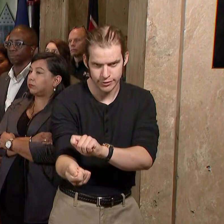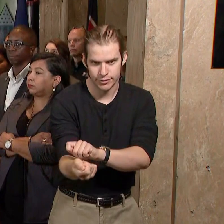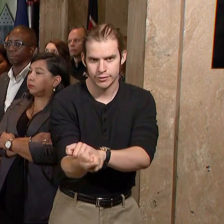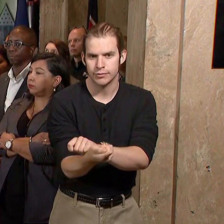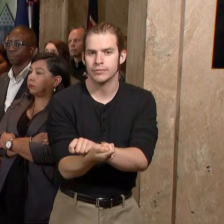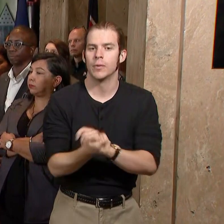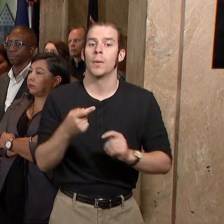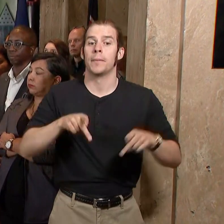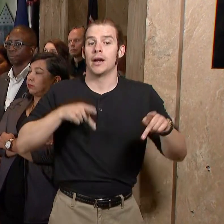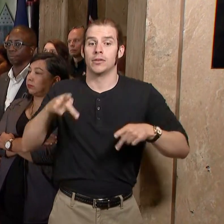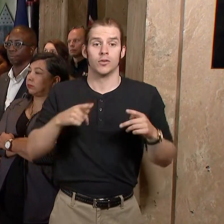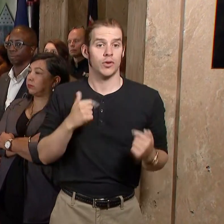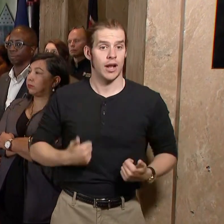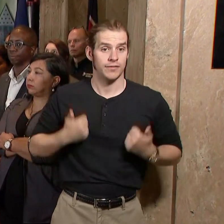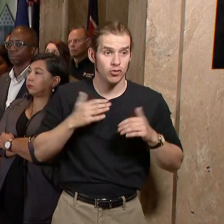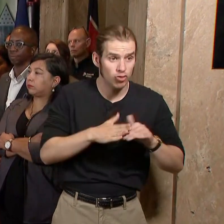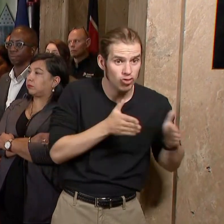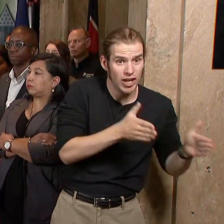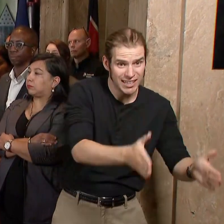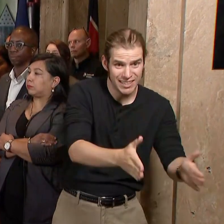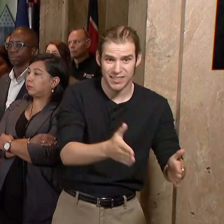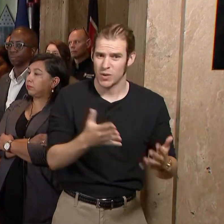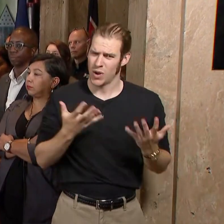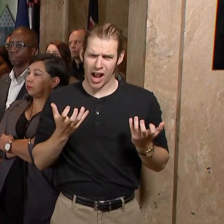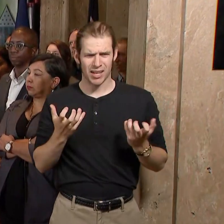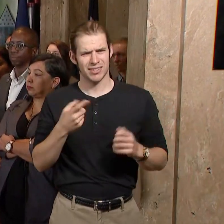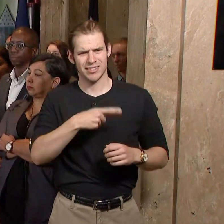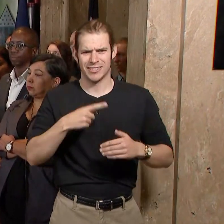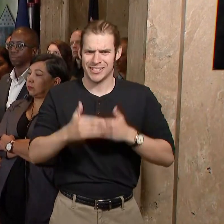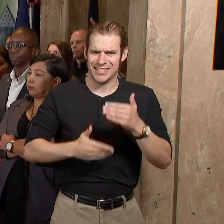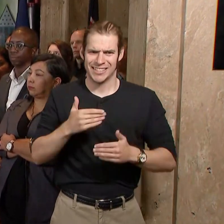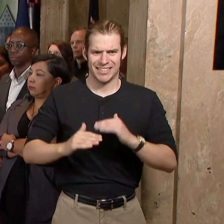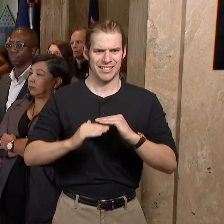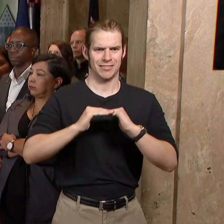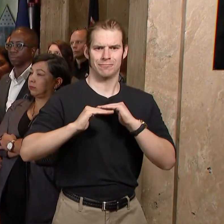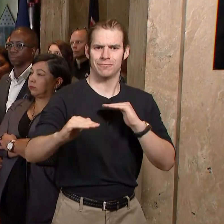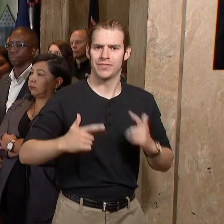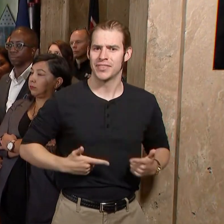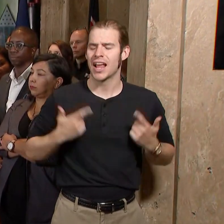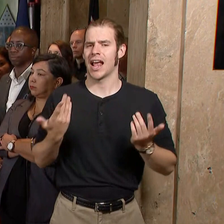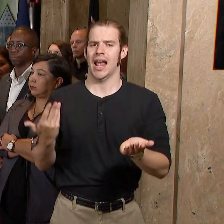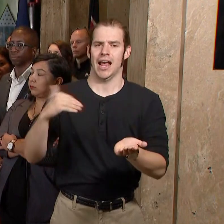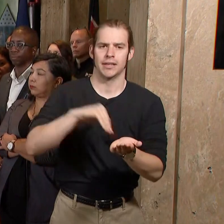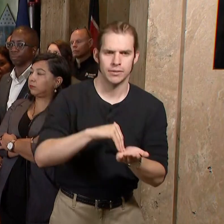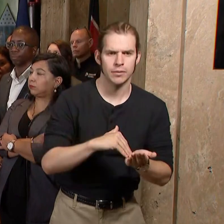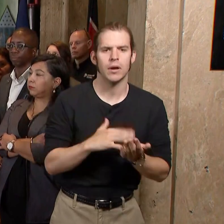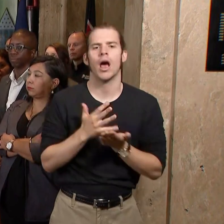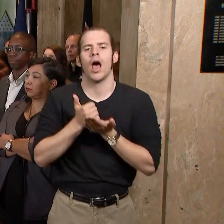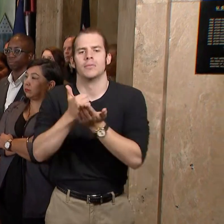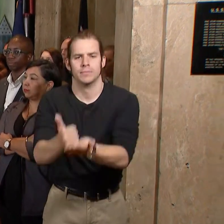together and for those folks who are trying to launch businesses or or build their community in a way that they want to both make sure people have the compassionate